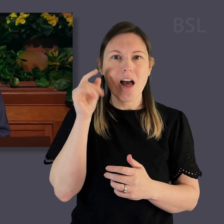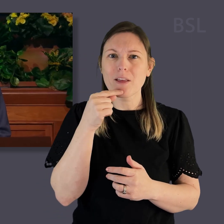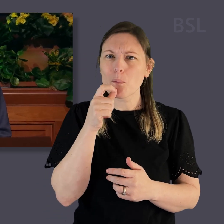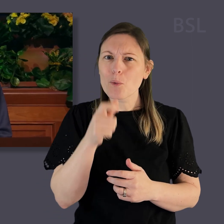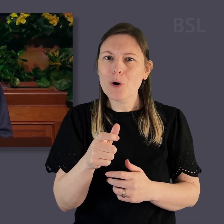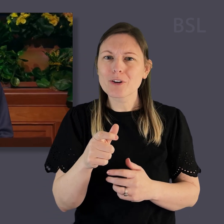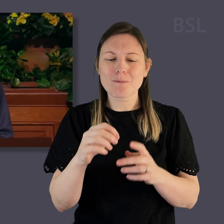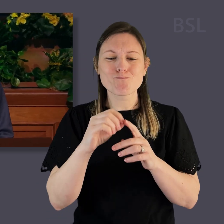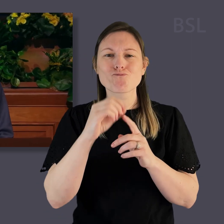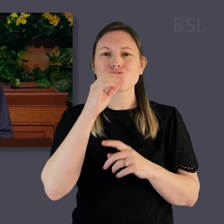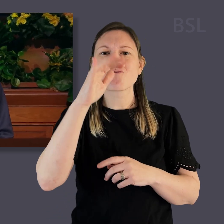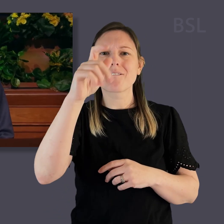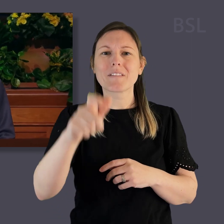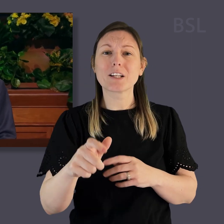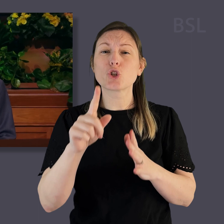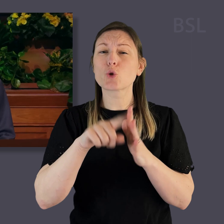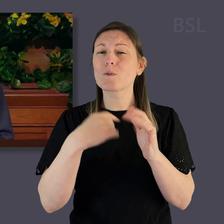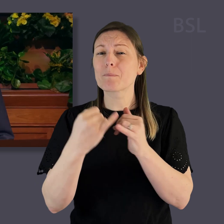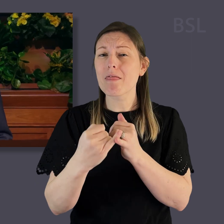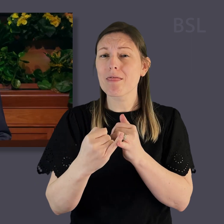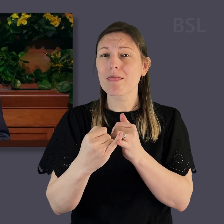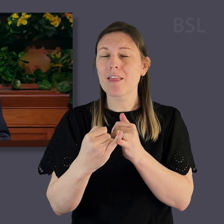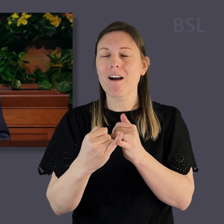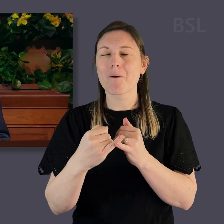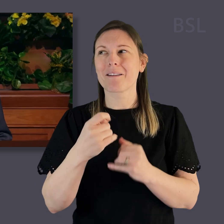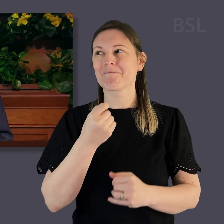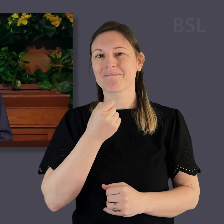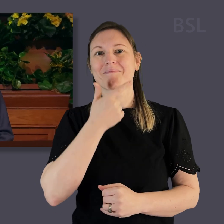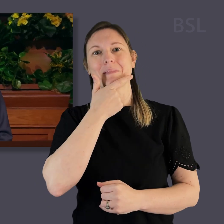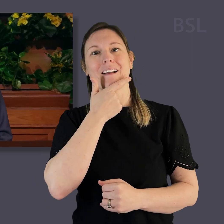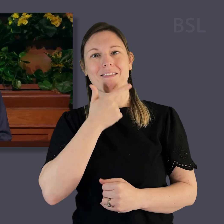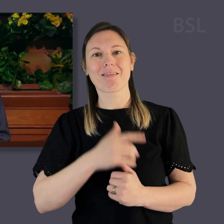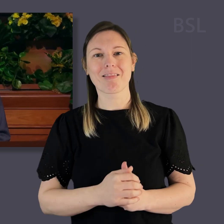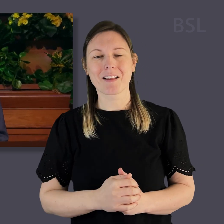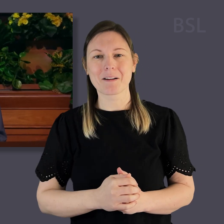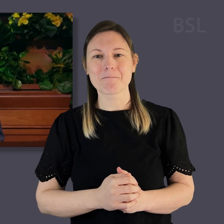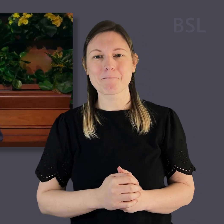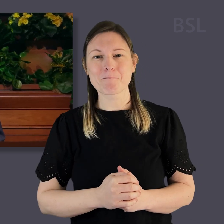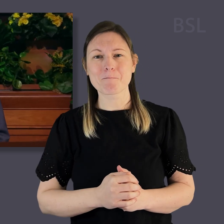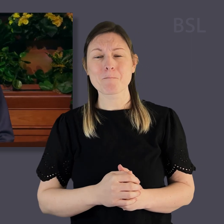to hear these words from the prophet Joseph Smith and not break out into a great big smile.